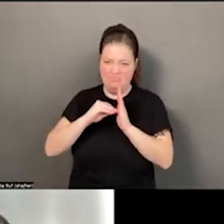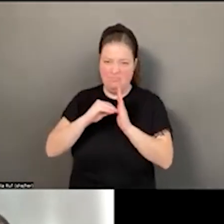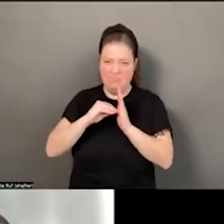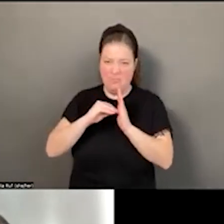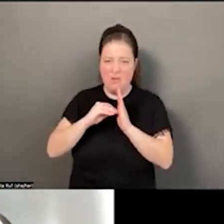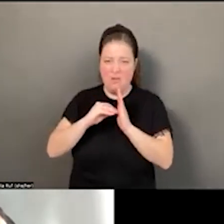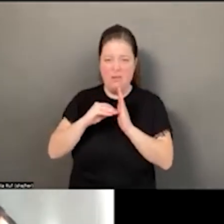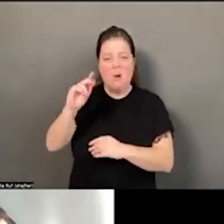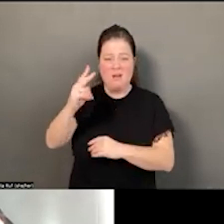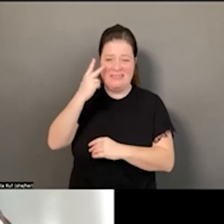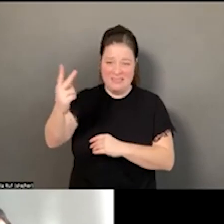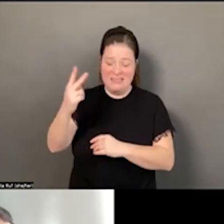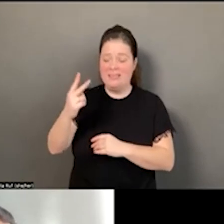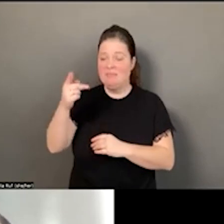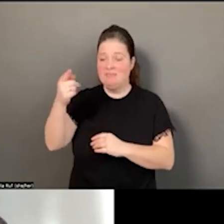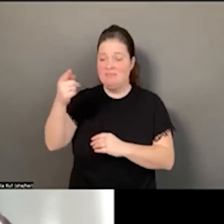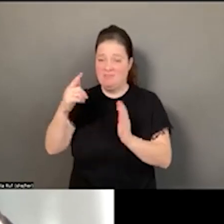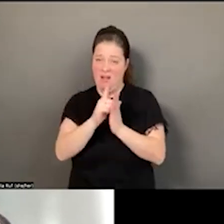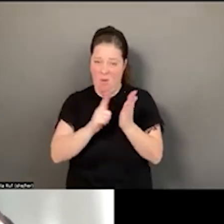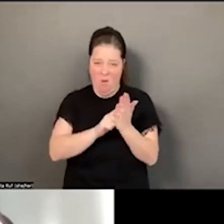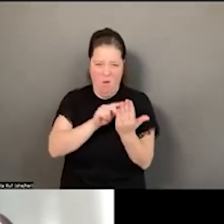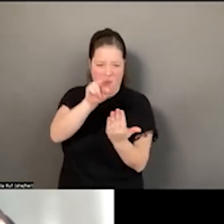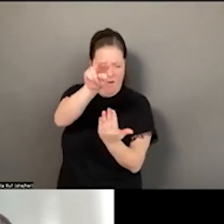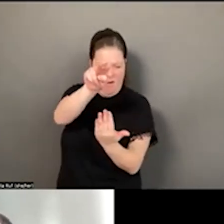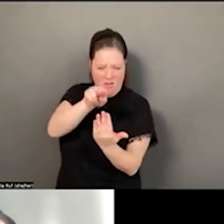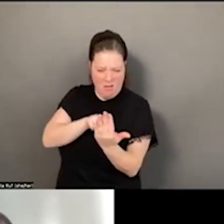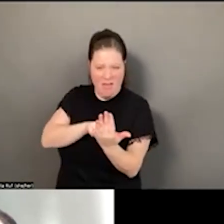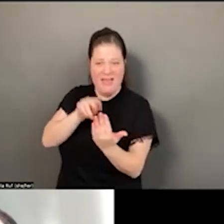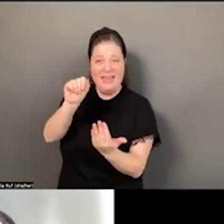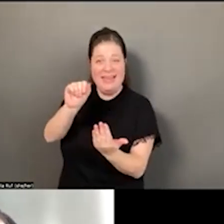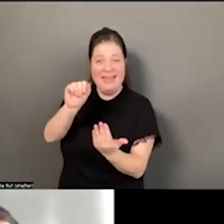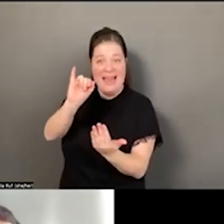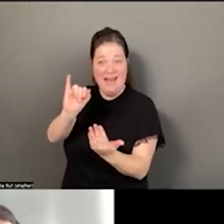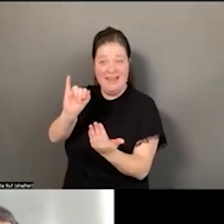discrimination that certain automatic decision making algorithms can make